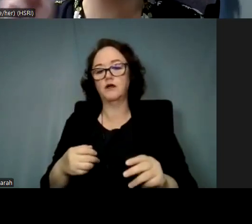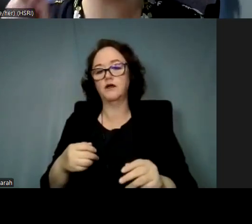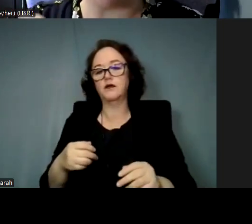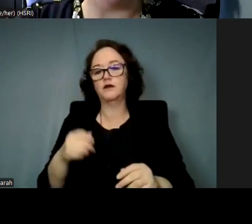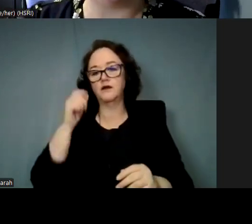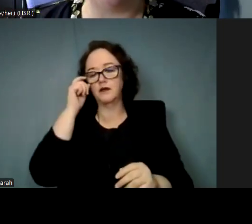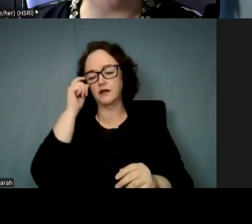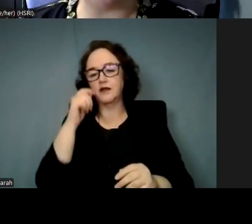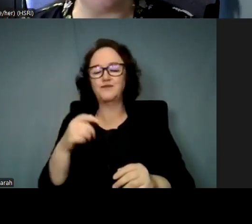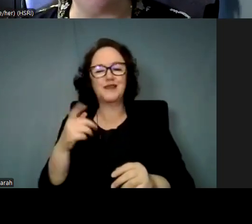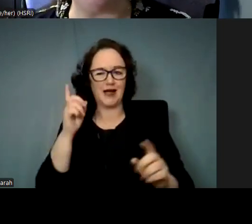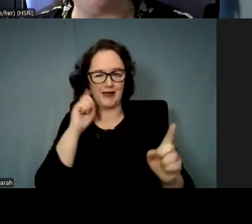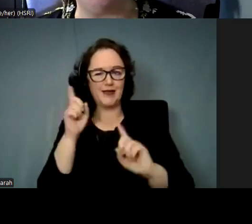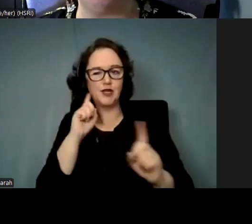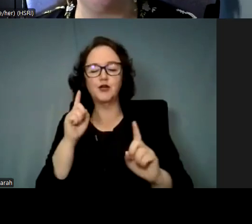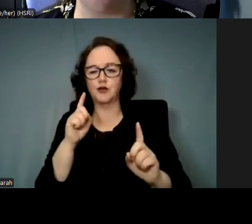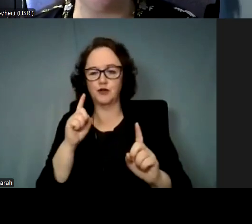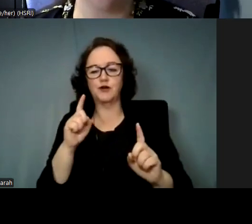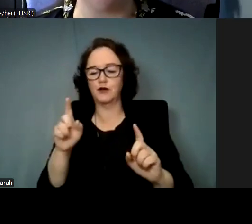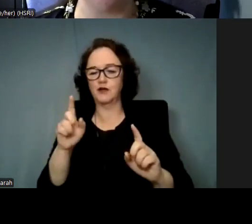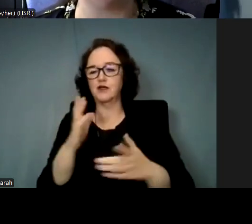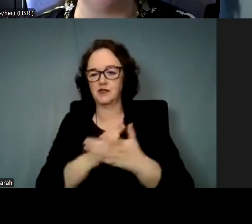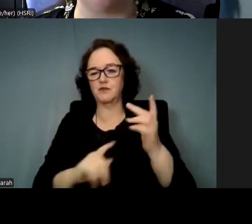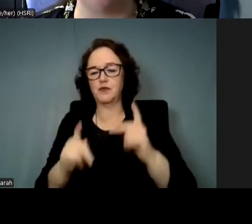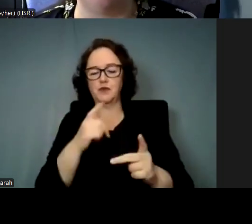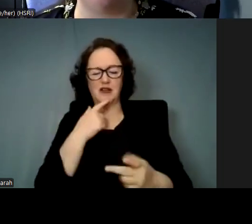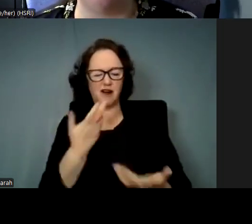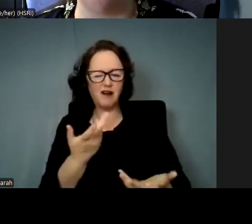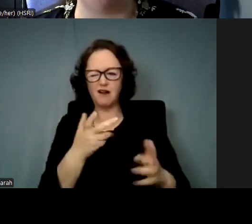items for disabled people, but the reality is that they're